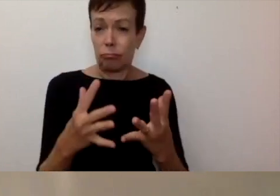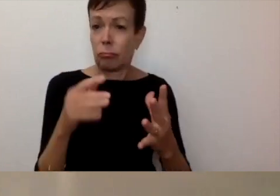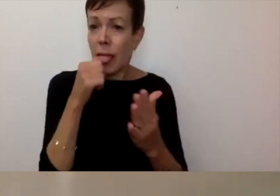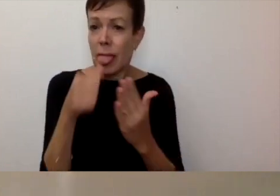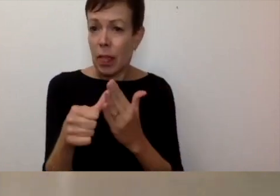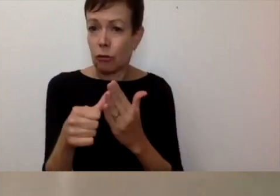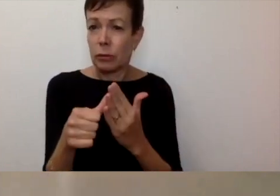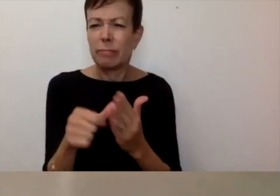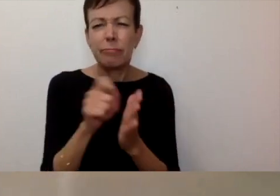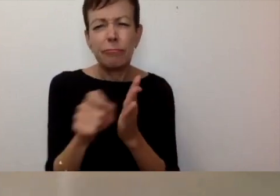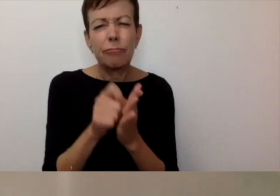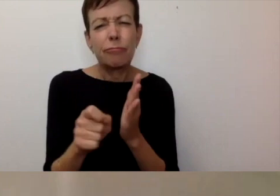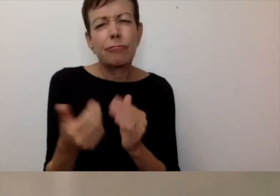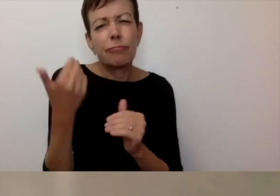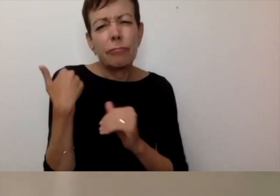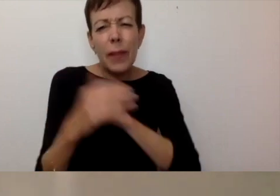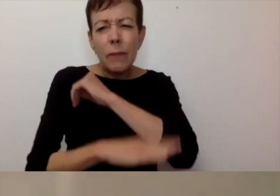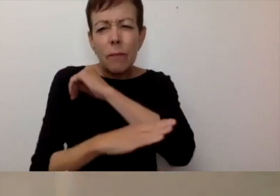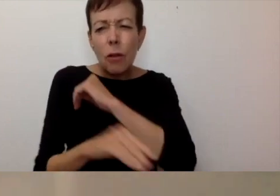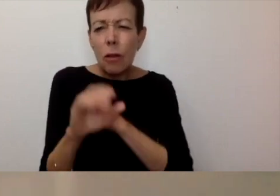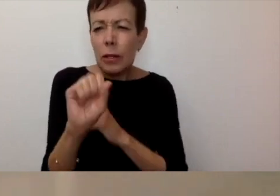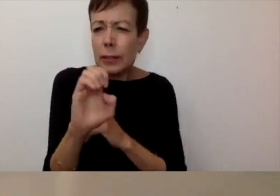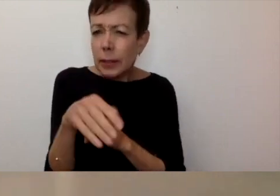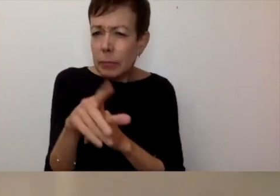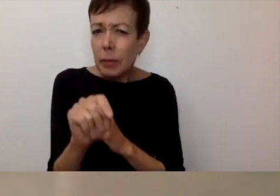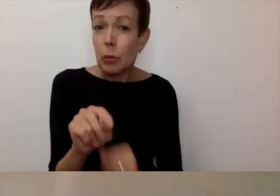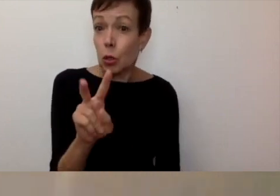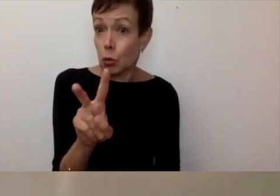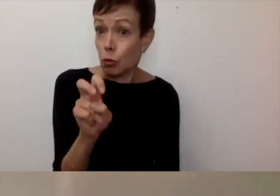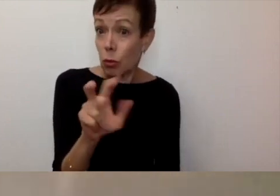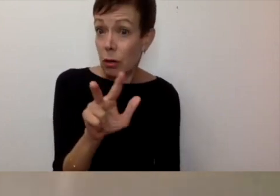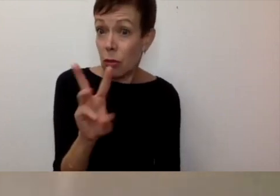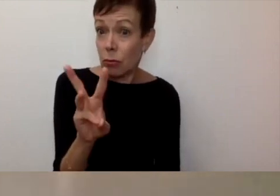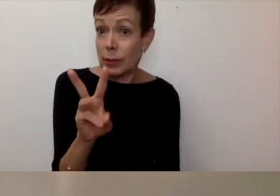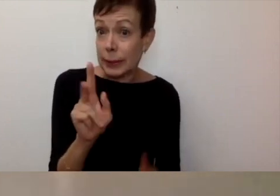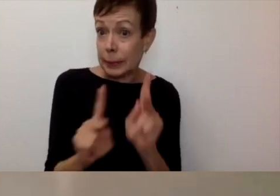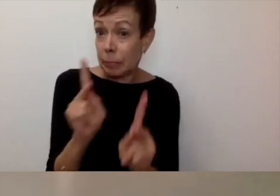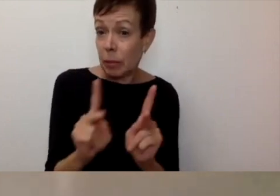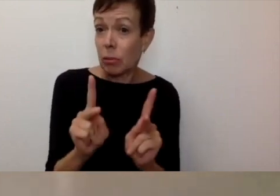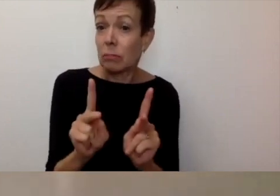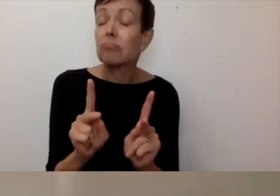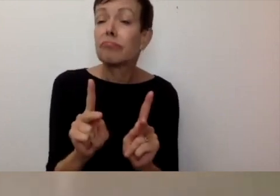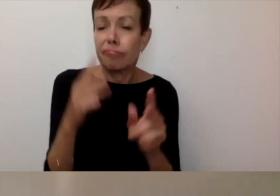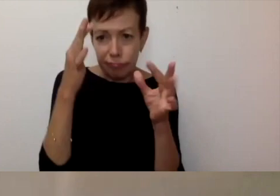september and october by 236 individuals that decided to work on a google doc